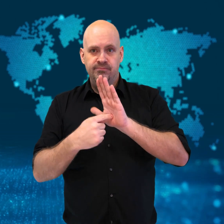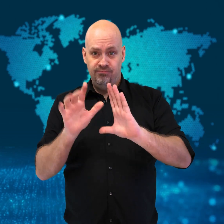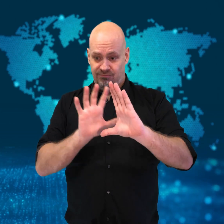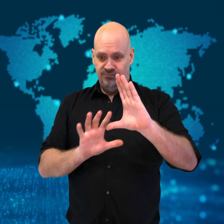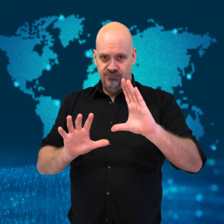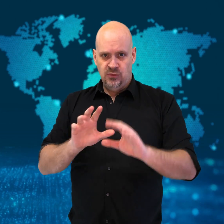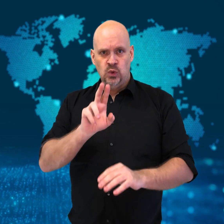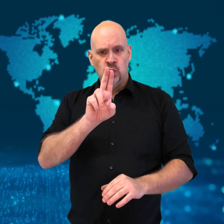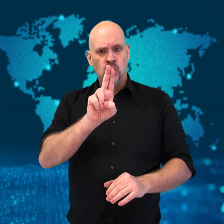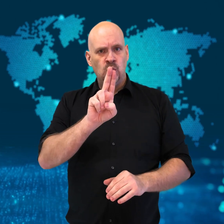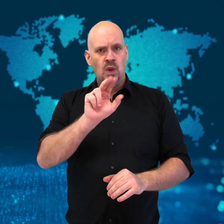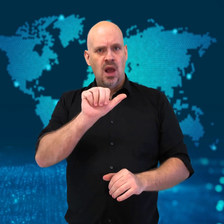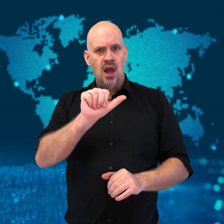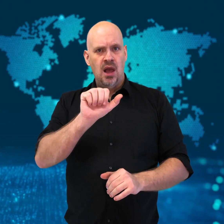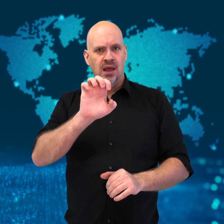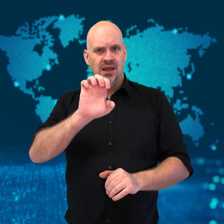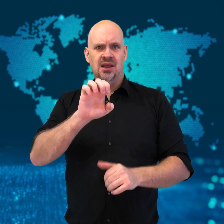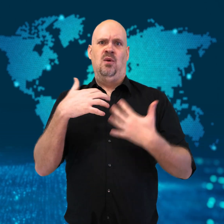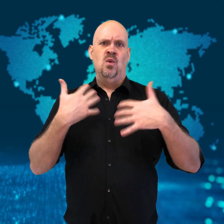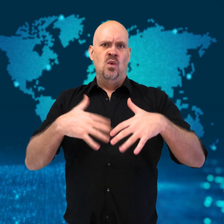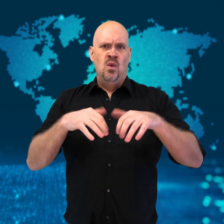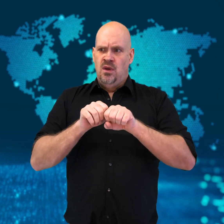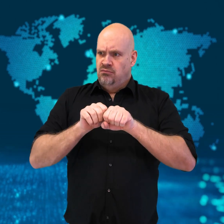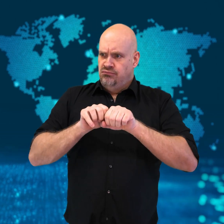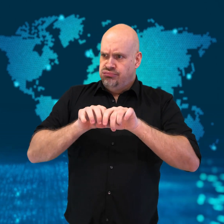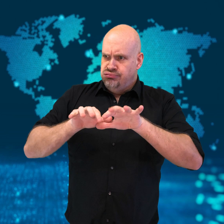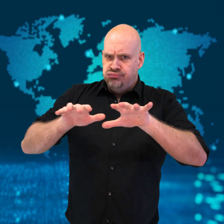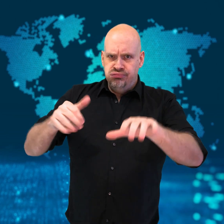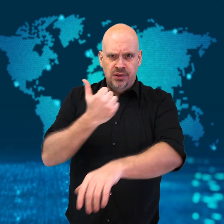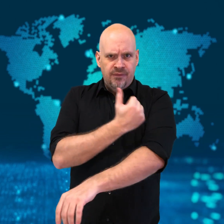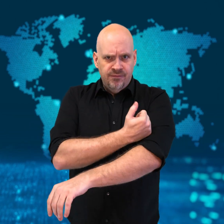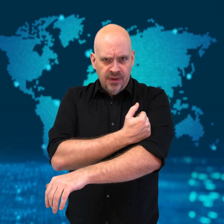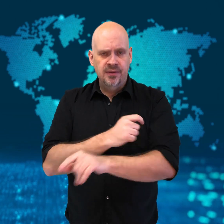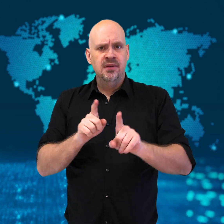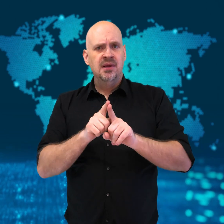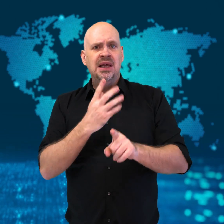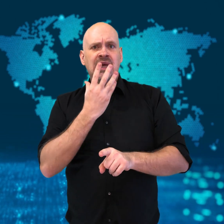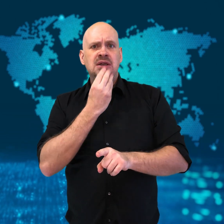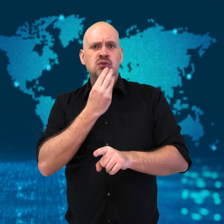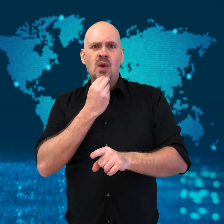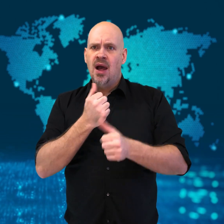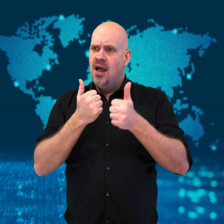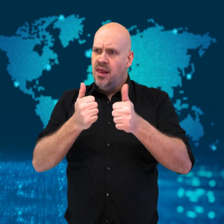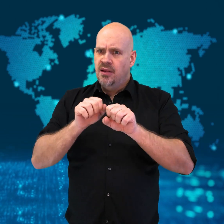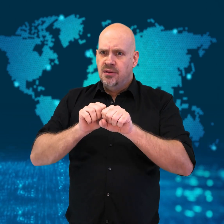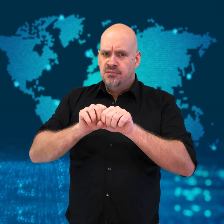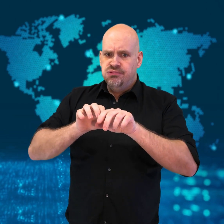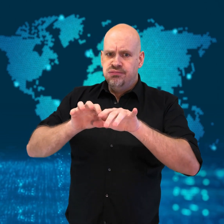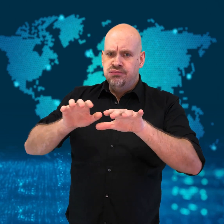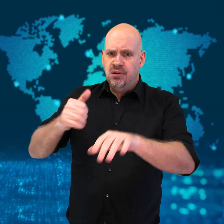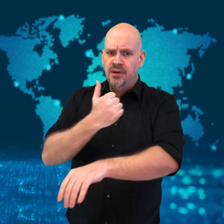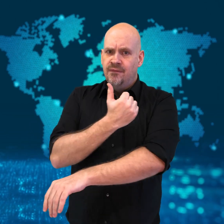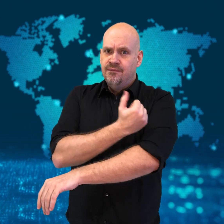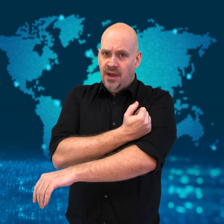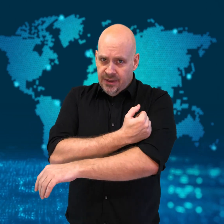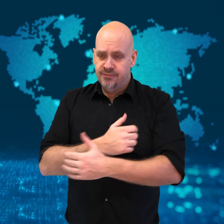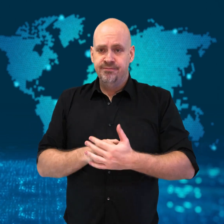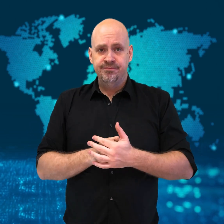In contrast, Lebanon hasn’t received any vaccines yet.